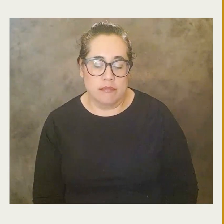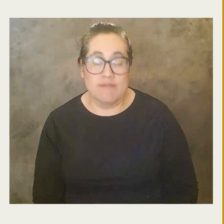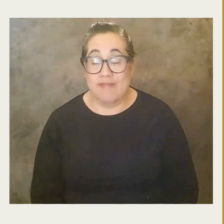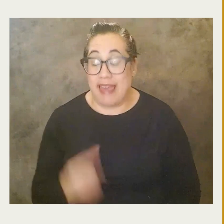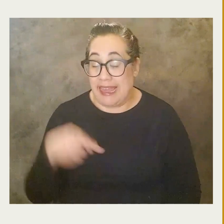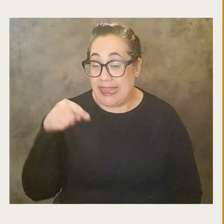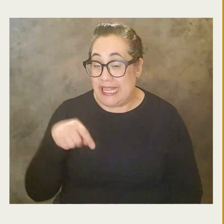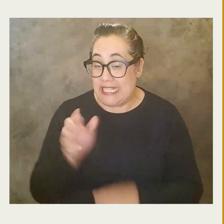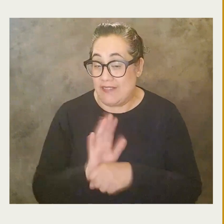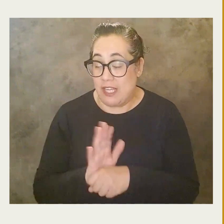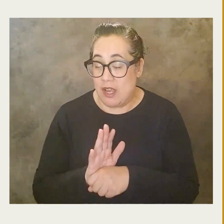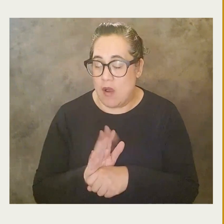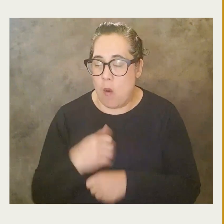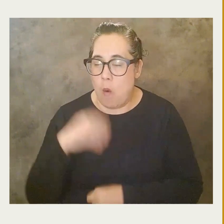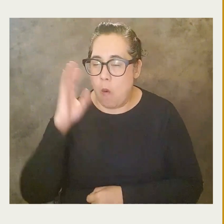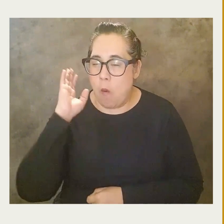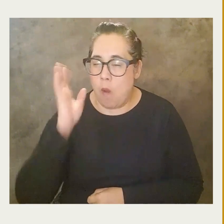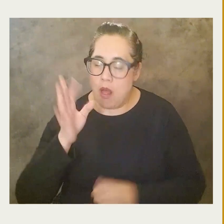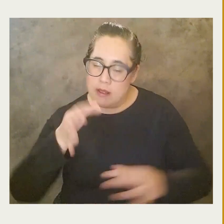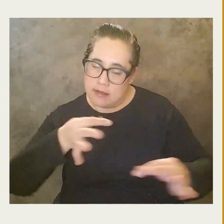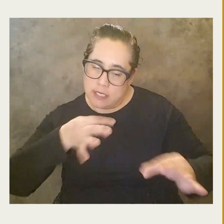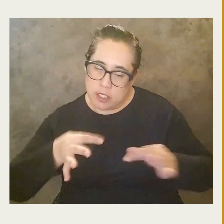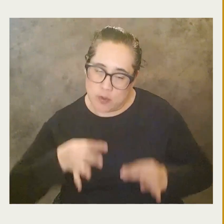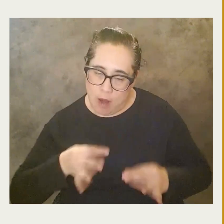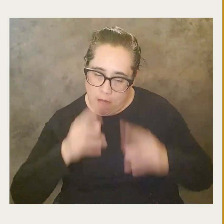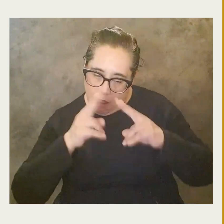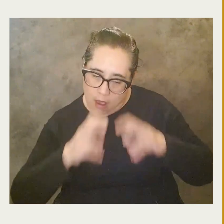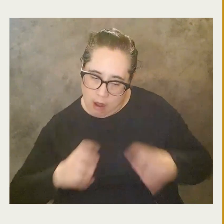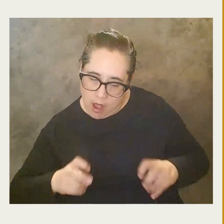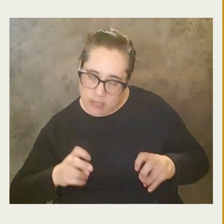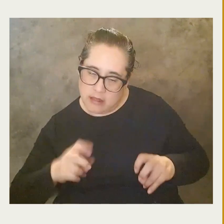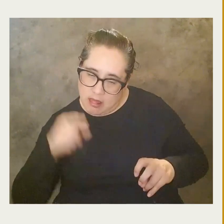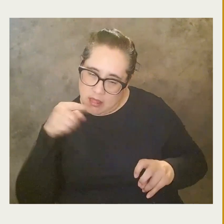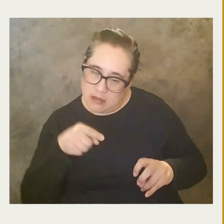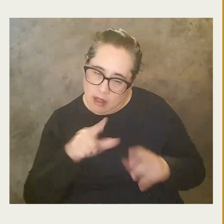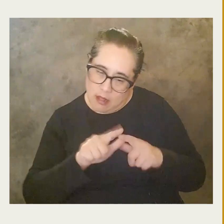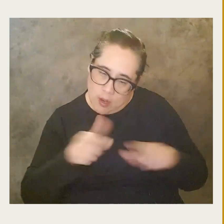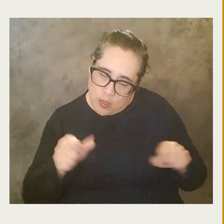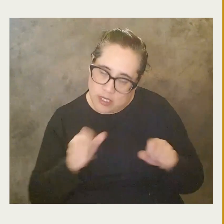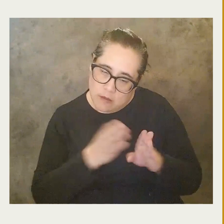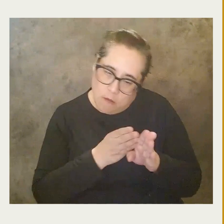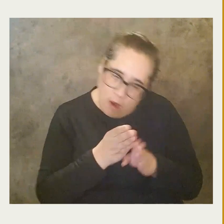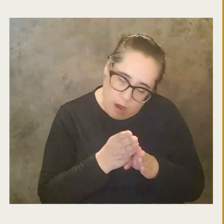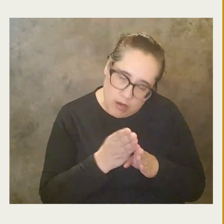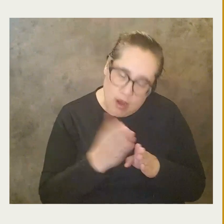In this video, we are going to describe and ... analyze a branch of linguistics known as pragmatic.